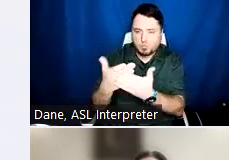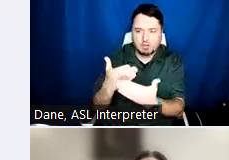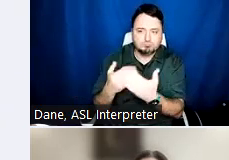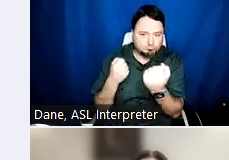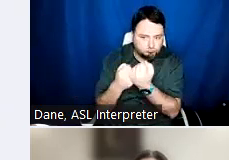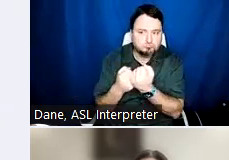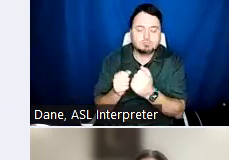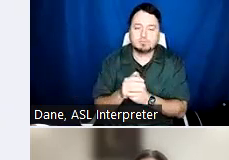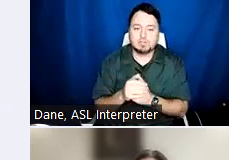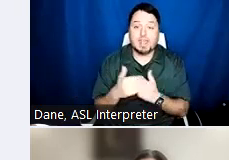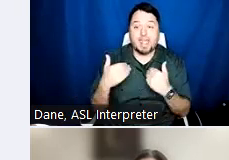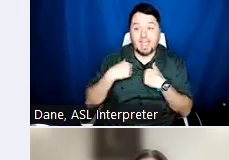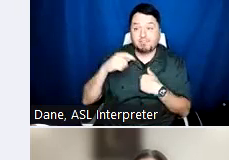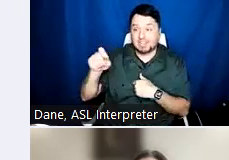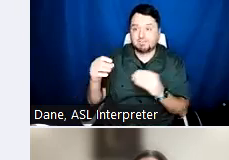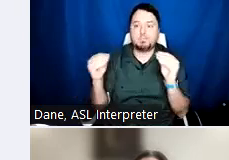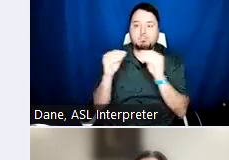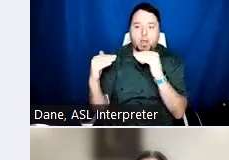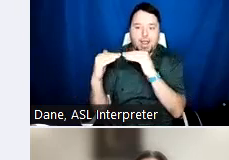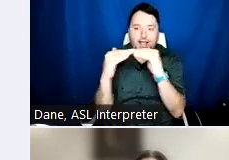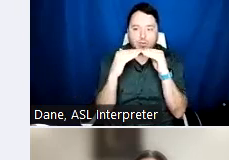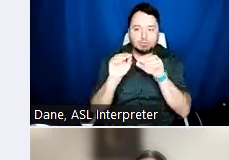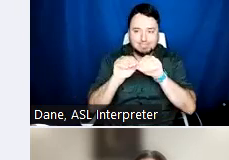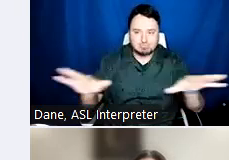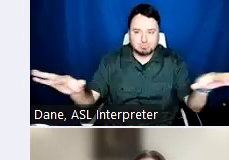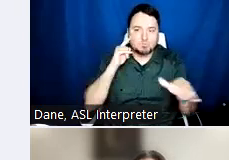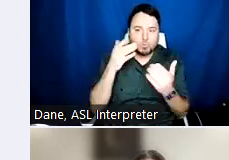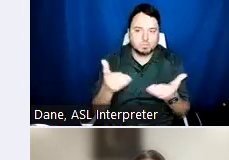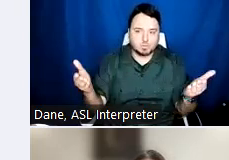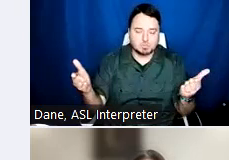so there is a need for more equitable distribution of resources at the federal level,